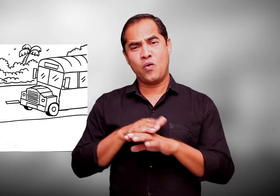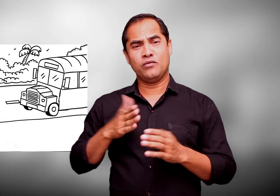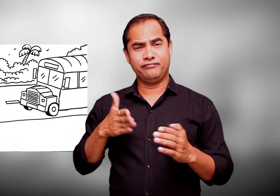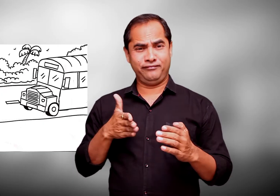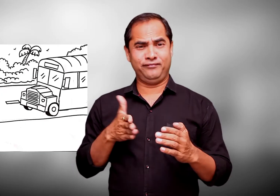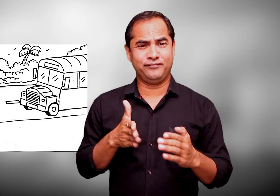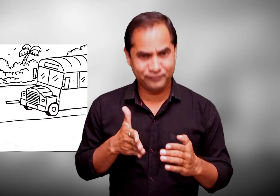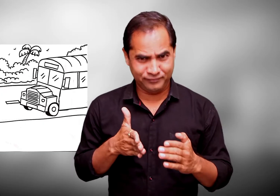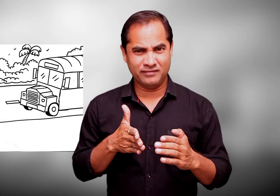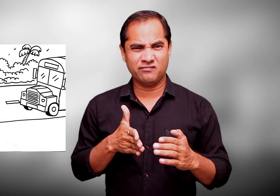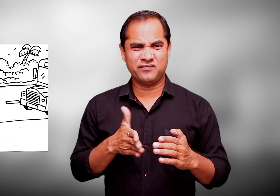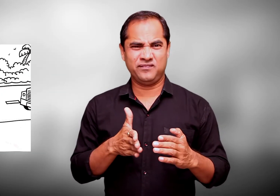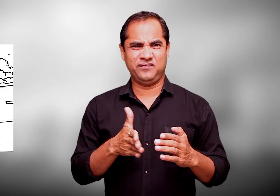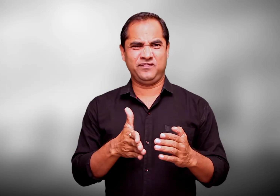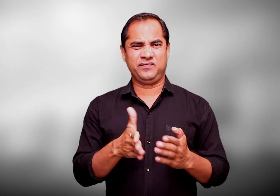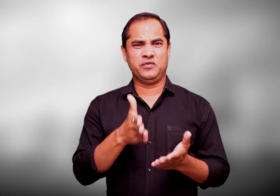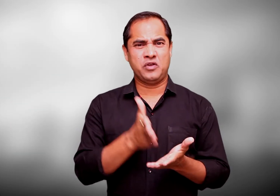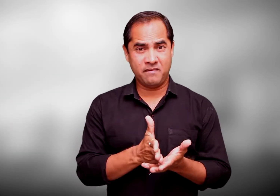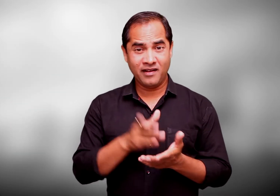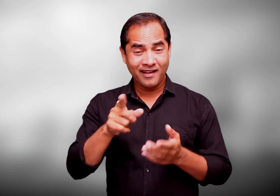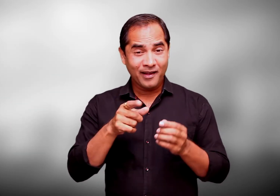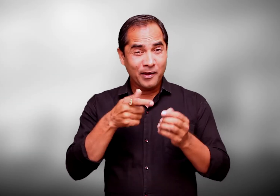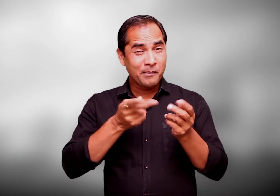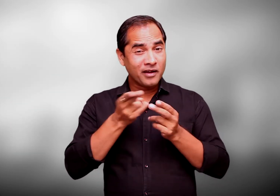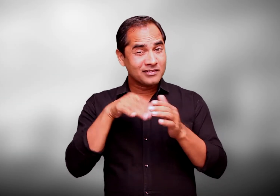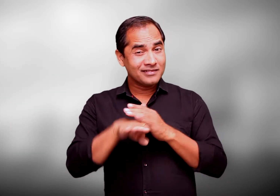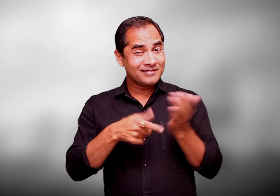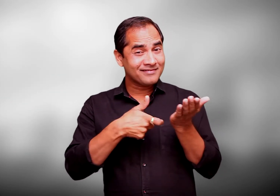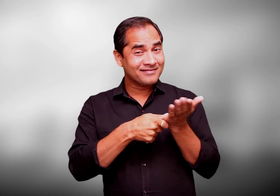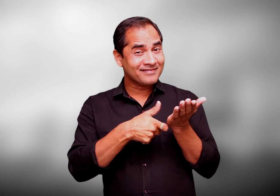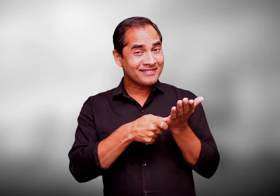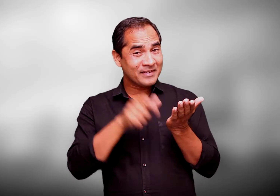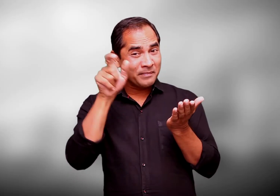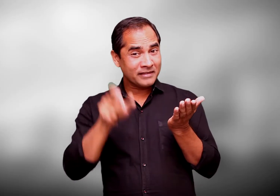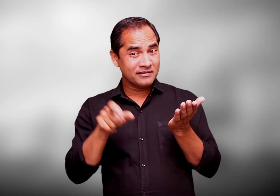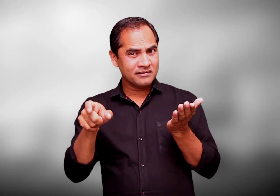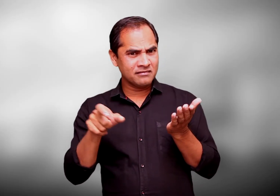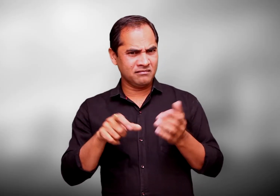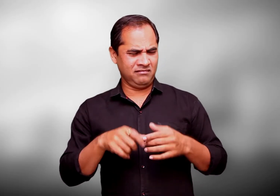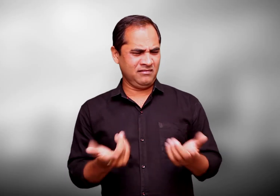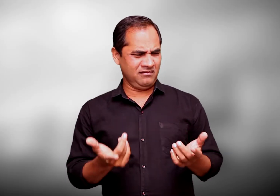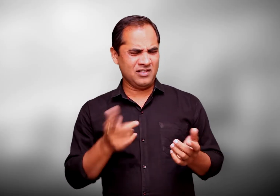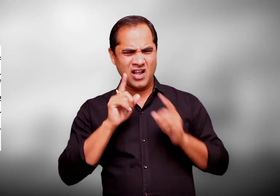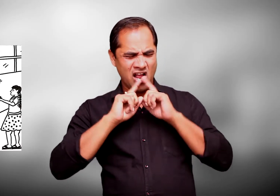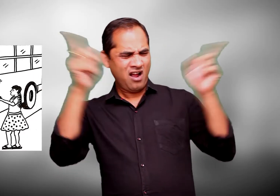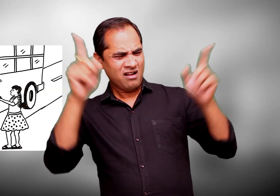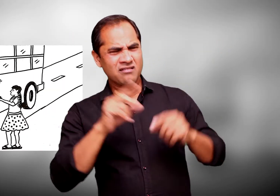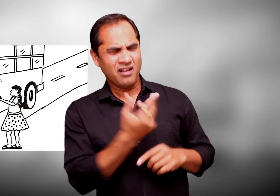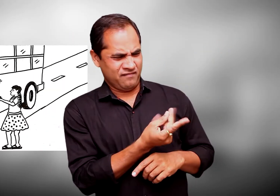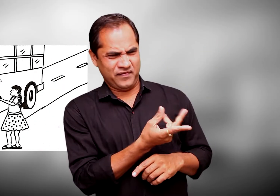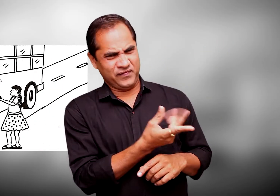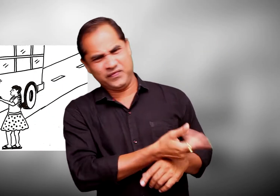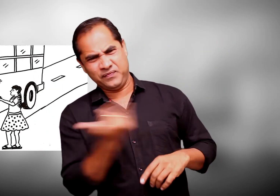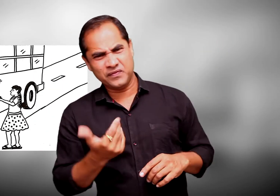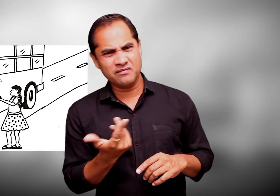slowed down and the conductor said - 'Hurry then, tell whoever it is to come